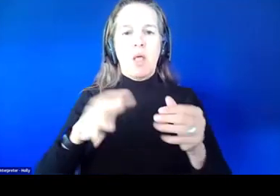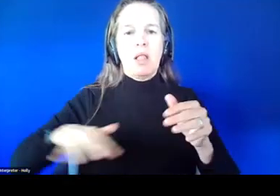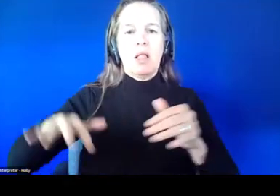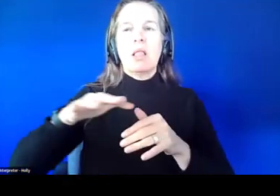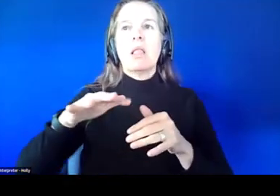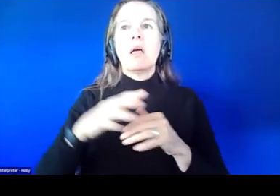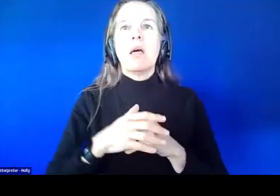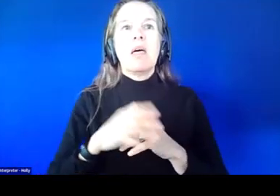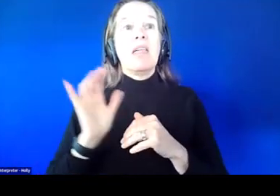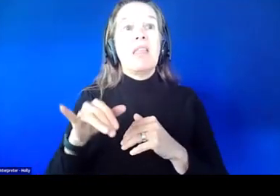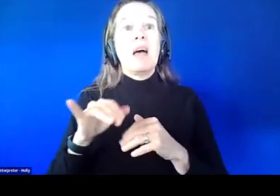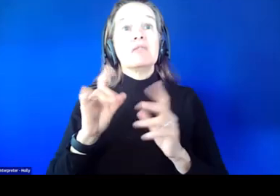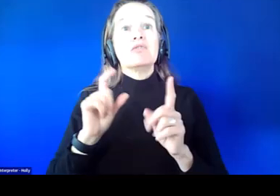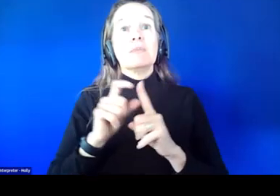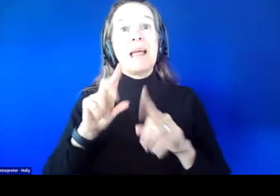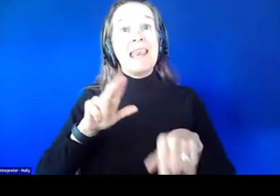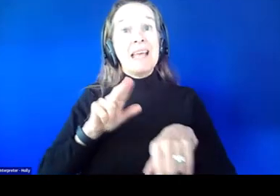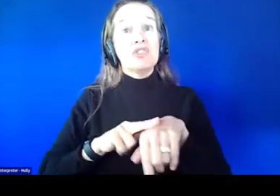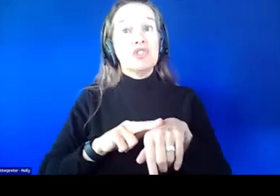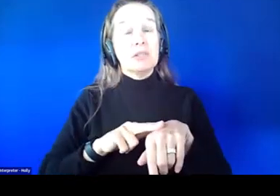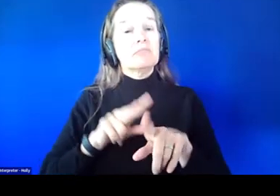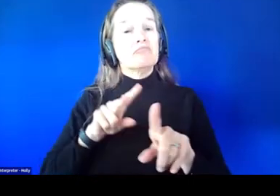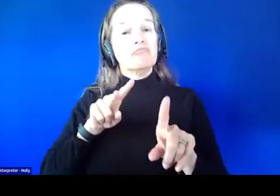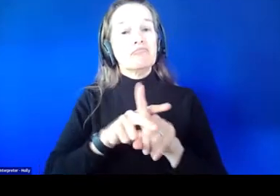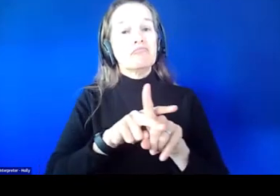generally applied to them means 'a people distinct from